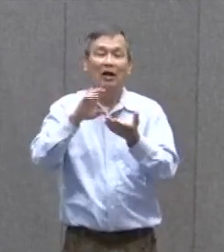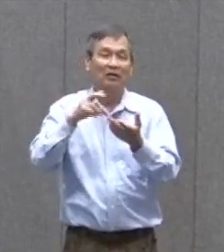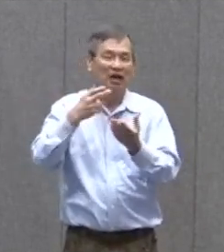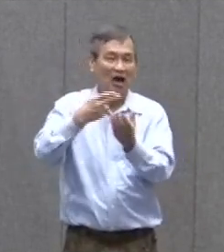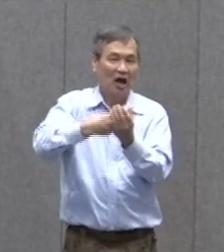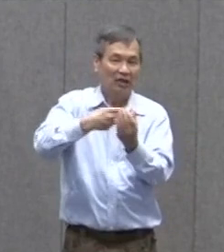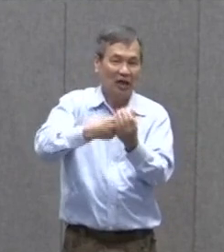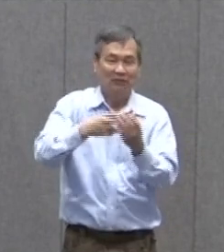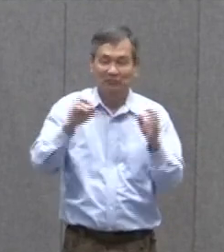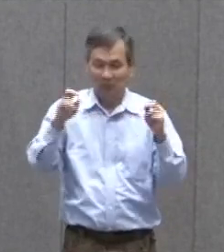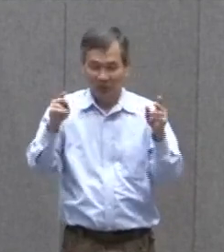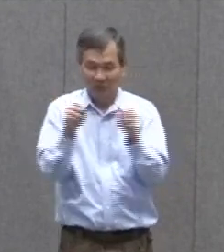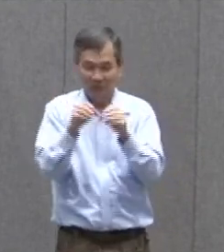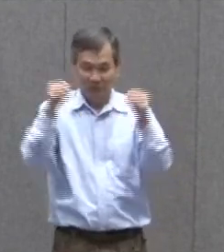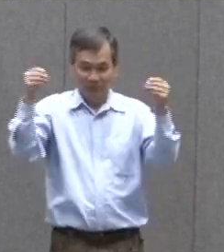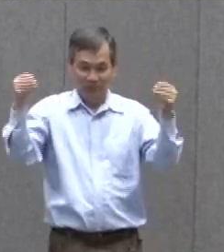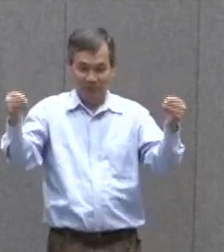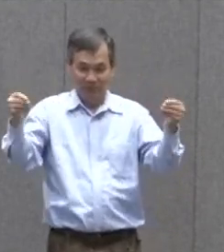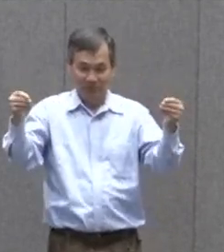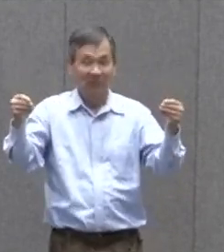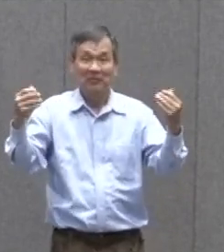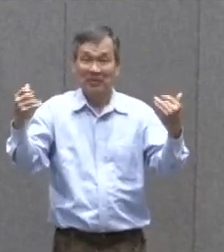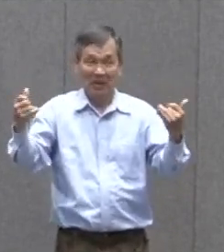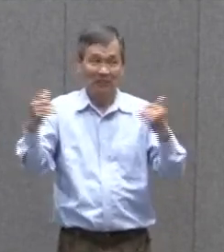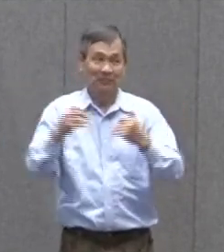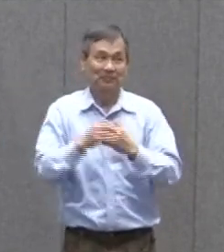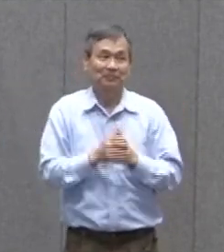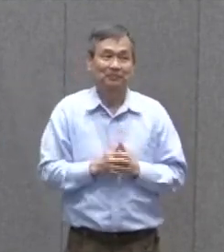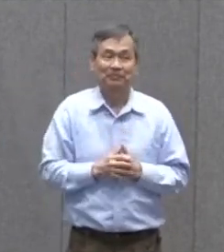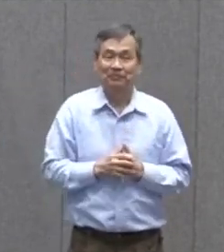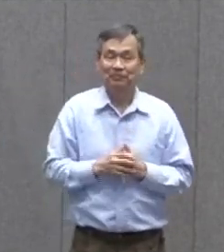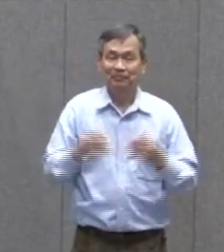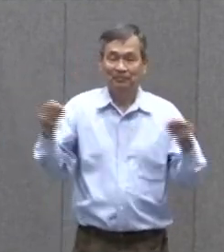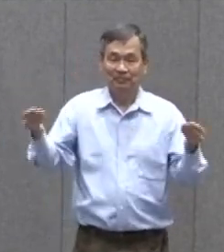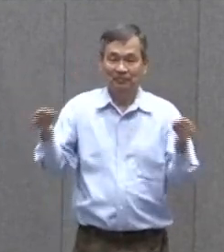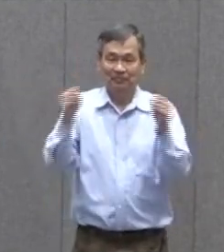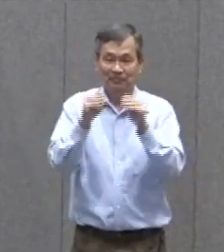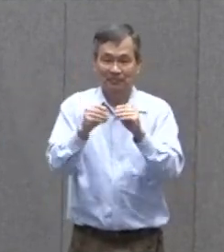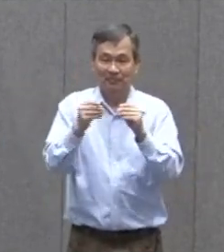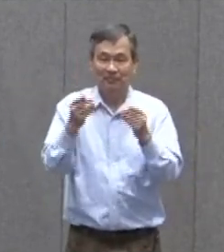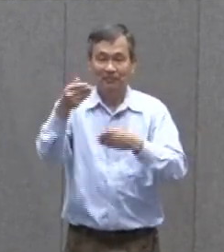Now when you open up your paper, you're going to see that there are four different sections